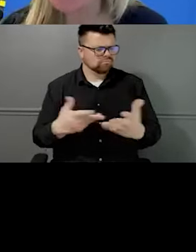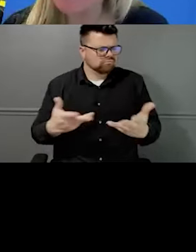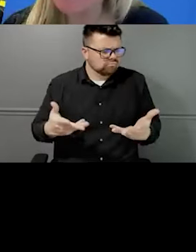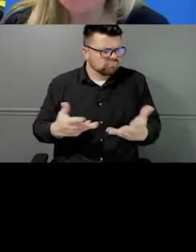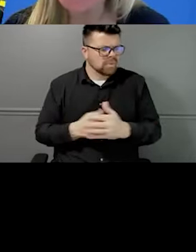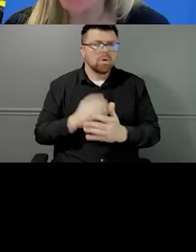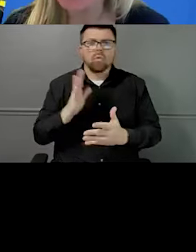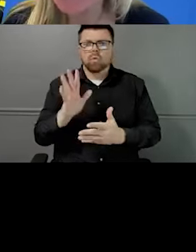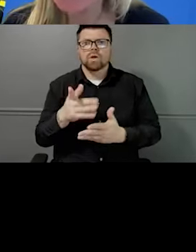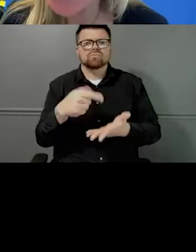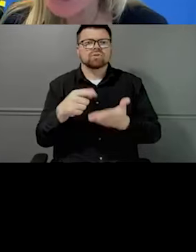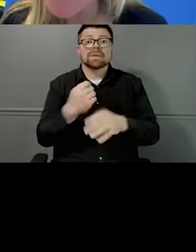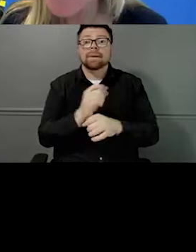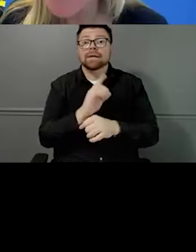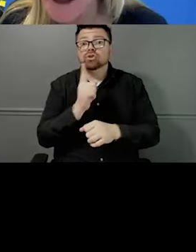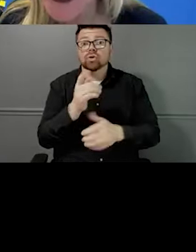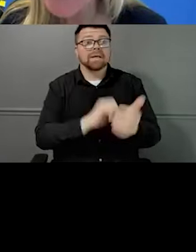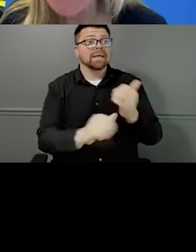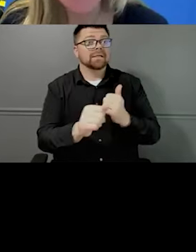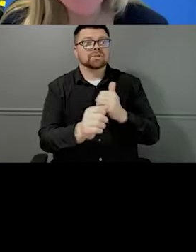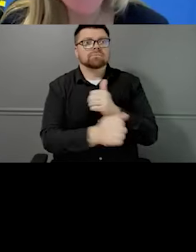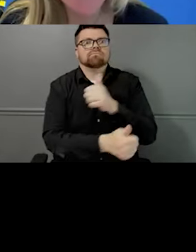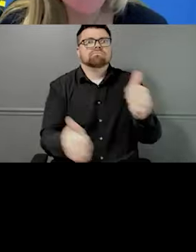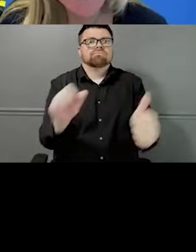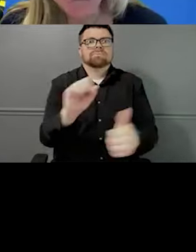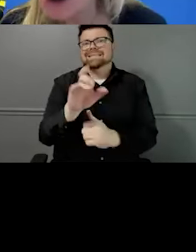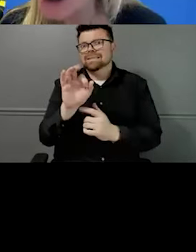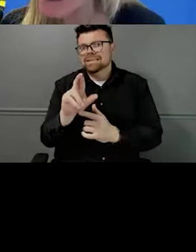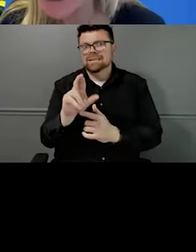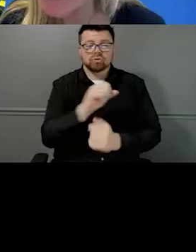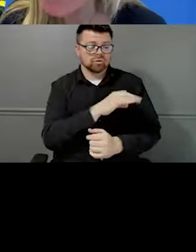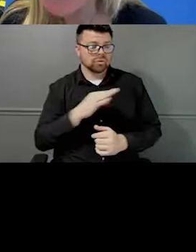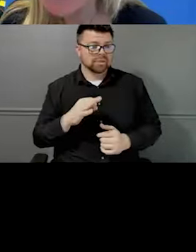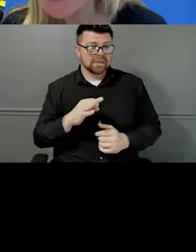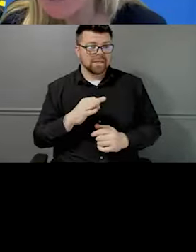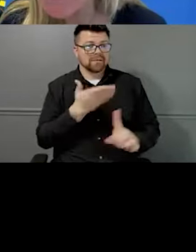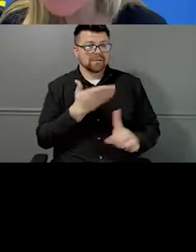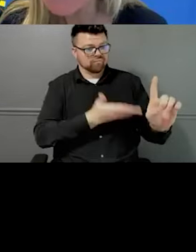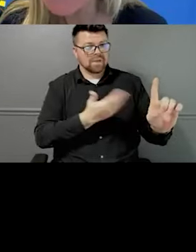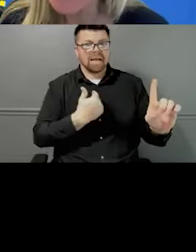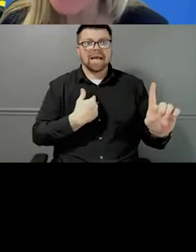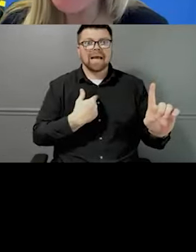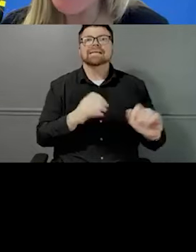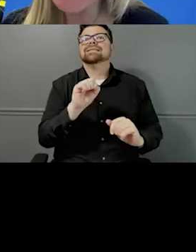that every senior key person has a synergistic activity document and that